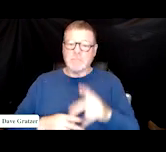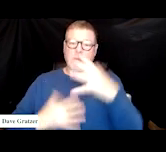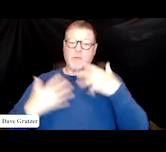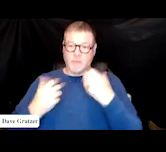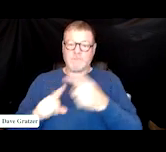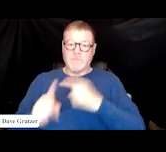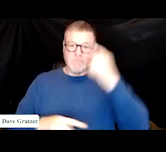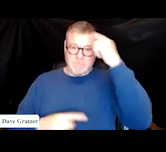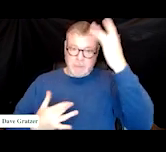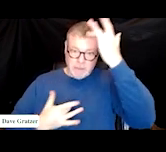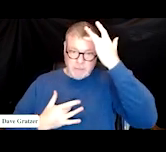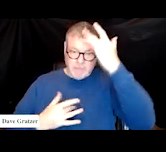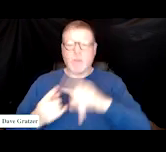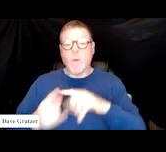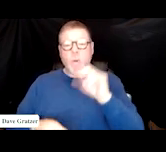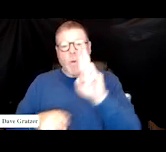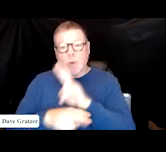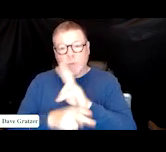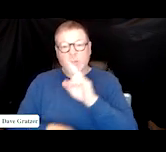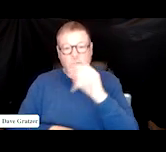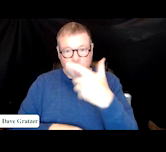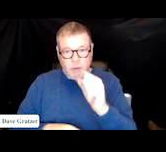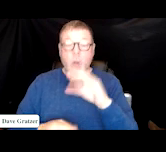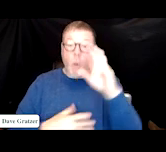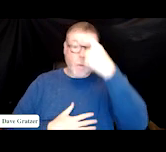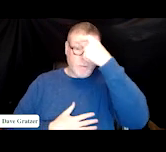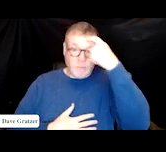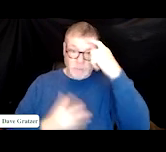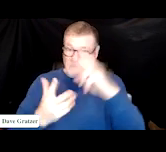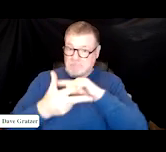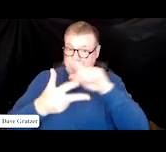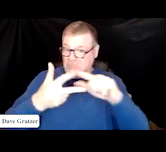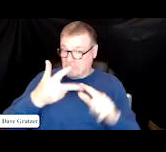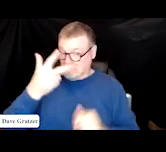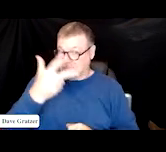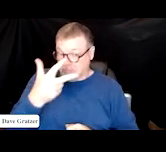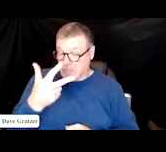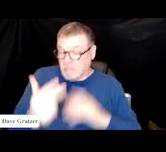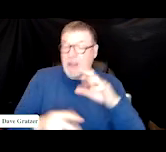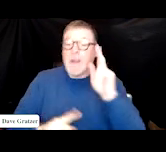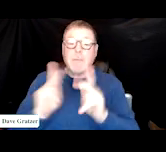and/or substance abuse, and/or trauma. When we're speaking about people who provide peer support